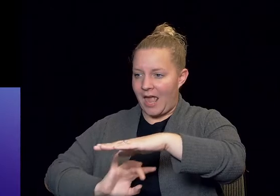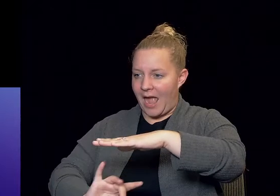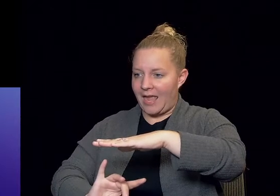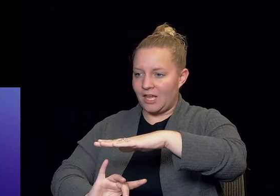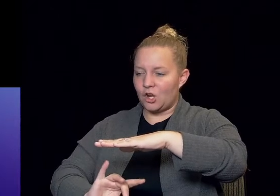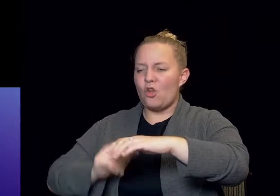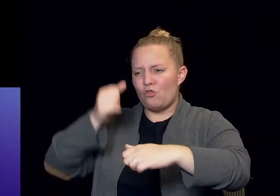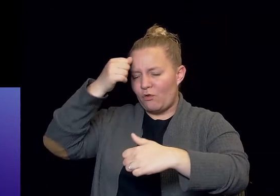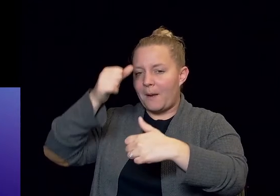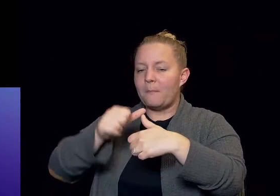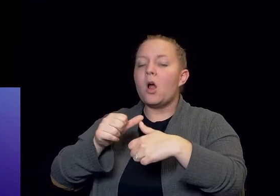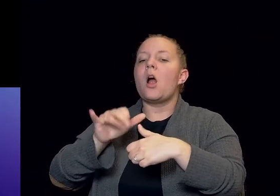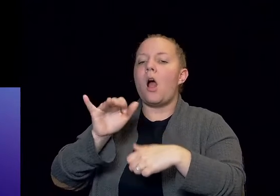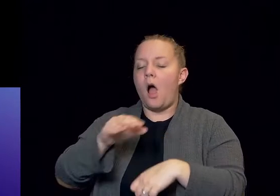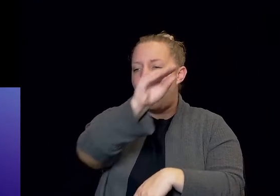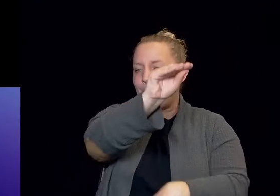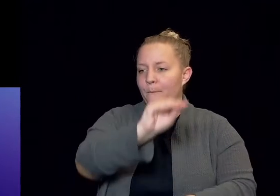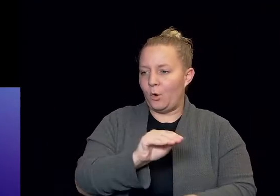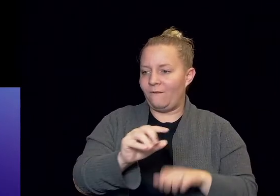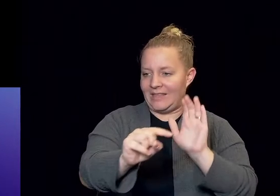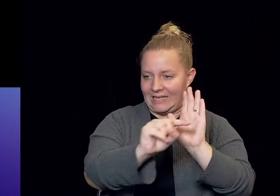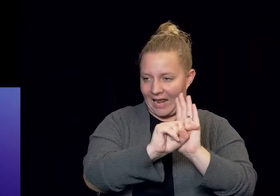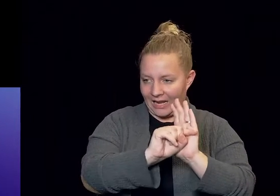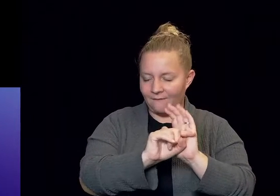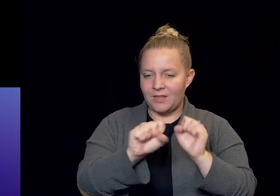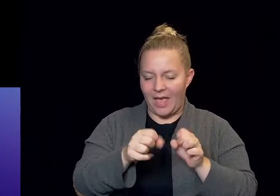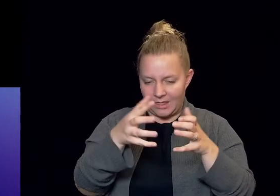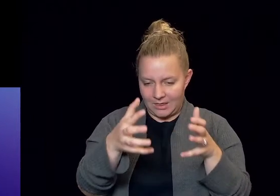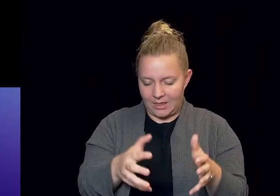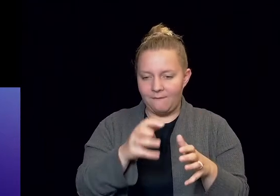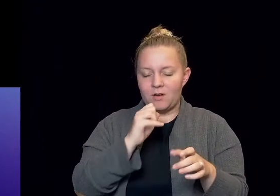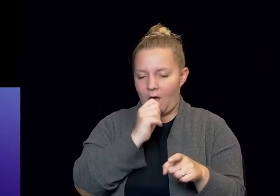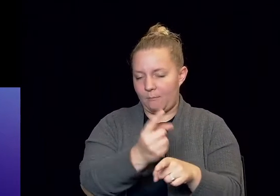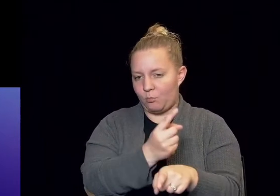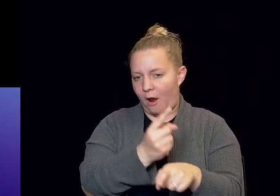keep this as an improper fraction but we can also turn this back into a mixed number and it